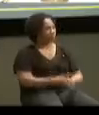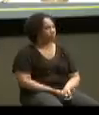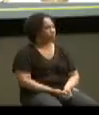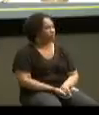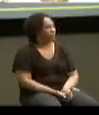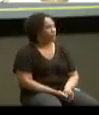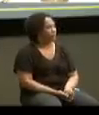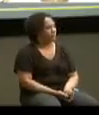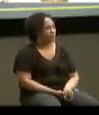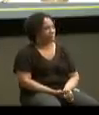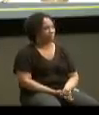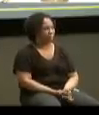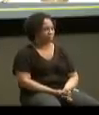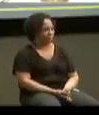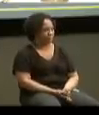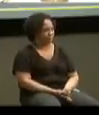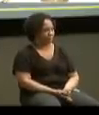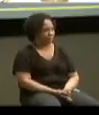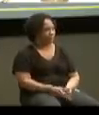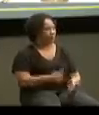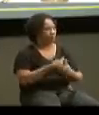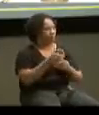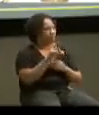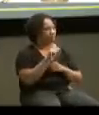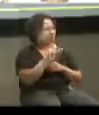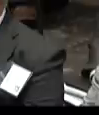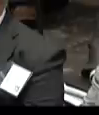HI.